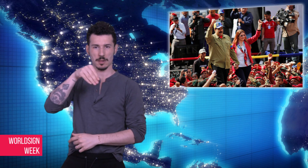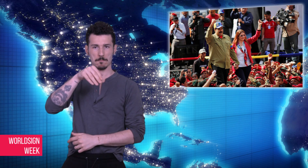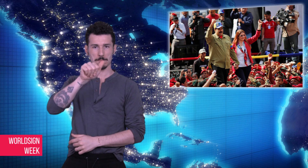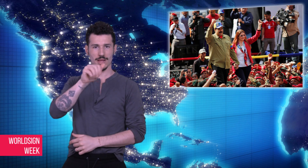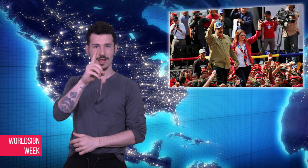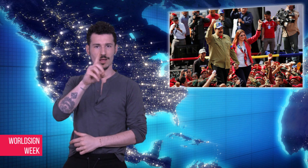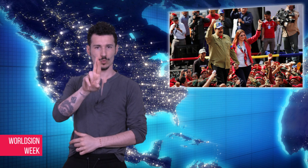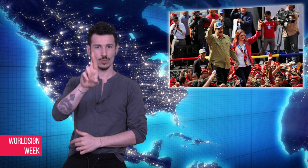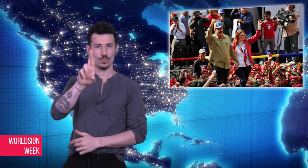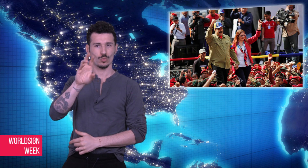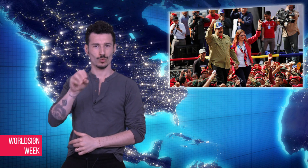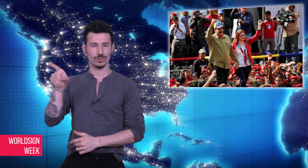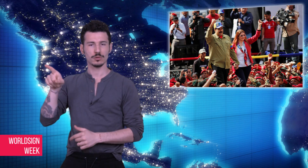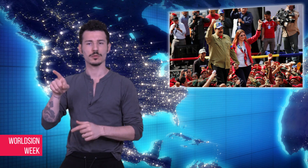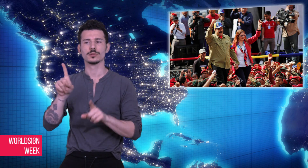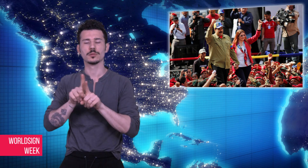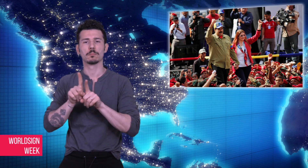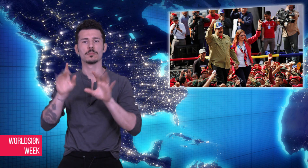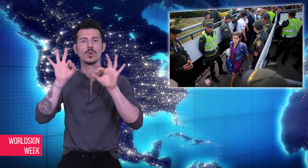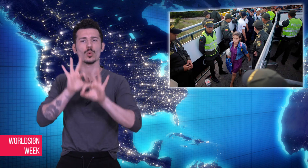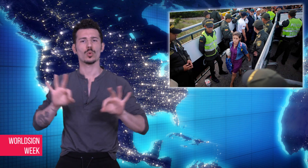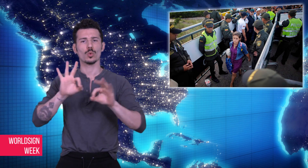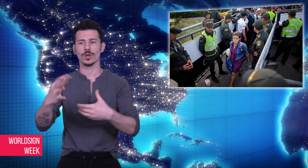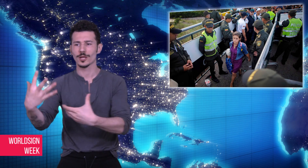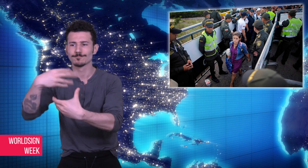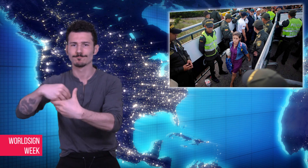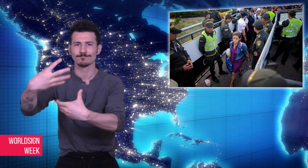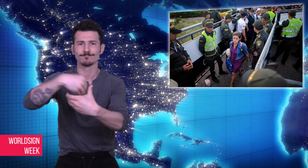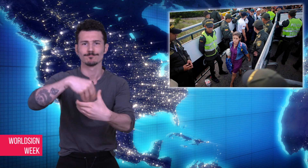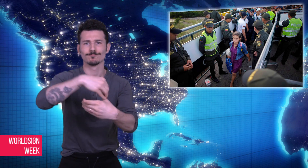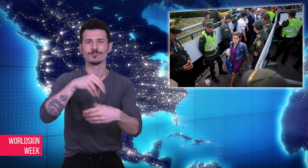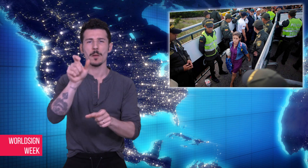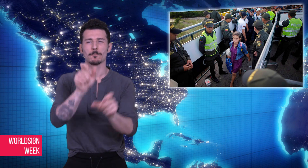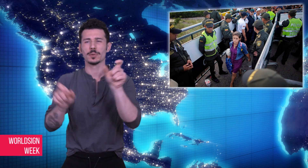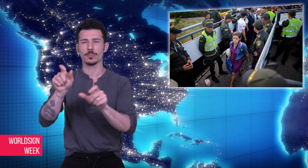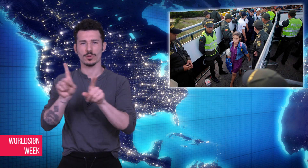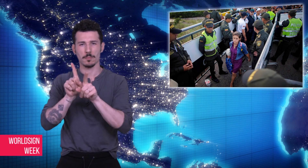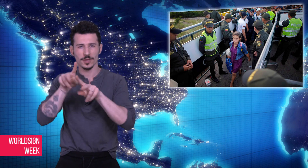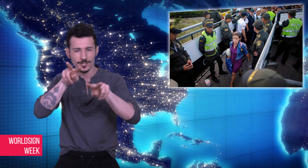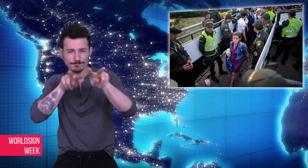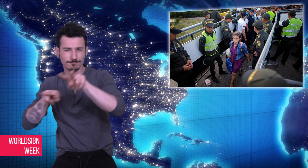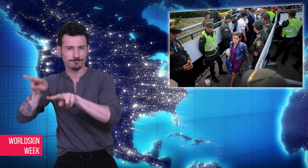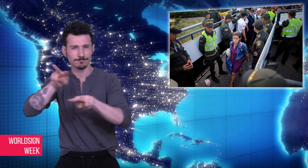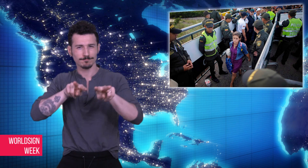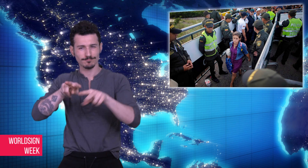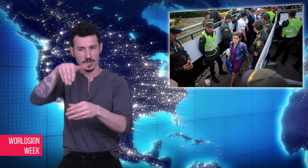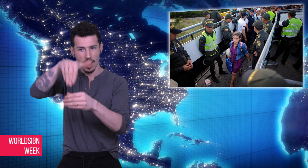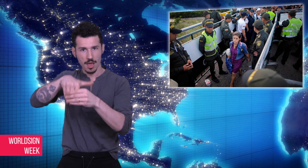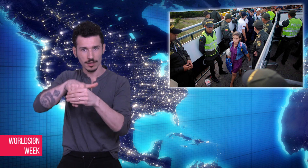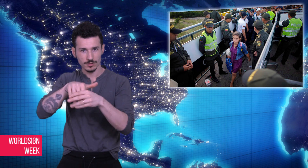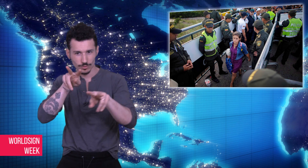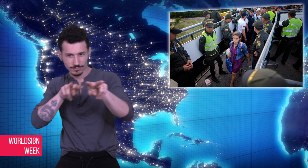election is carried out in a democratic manner. The group debated